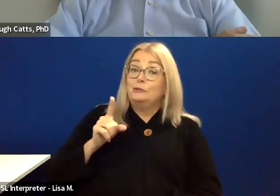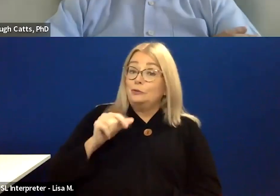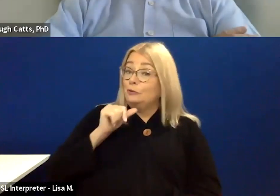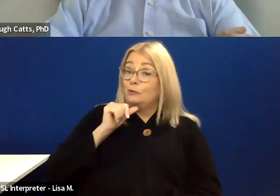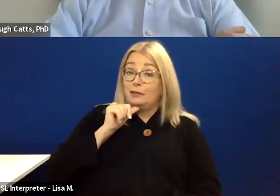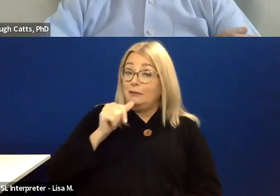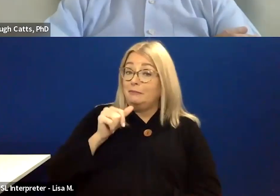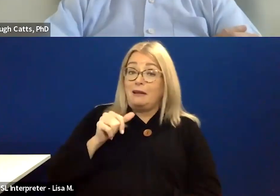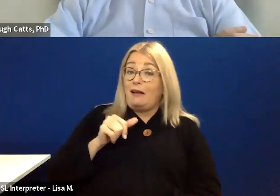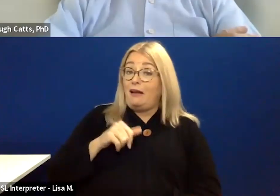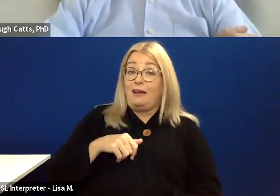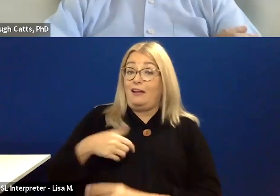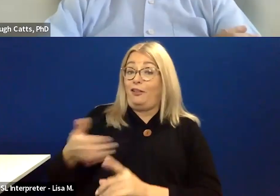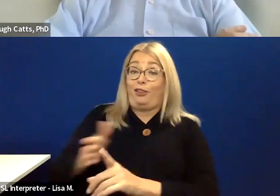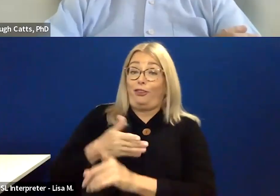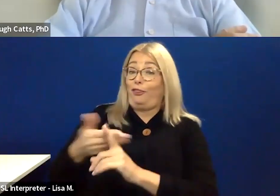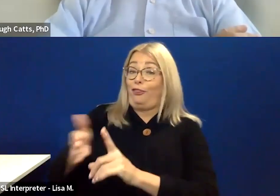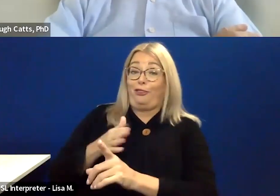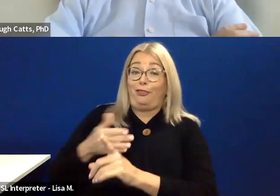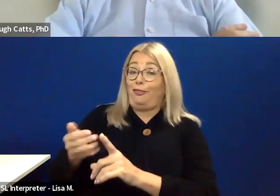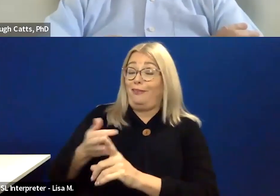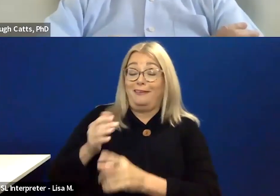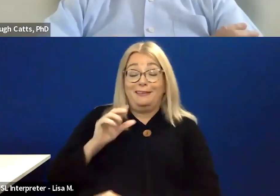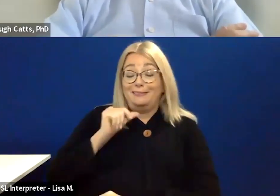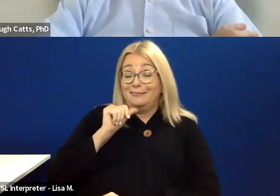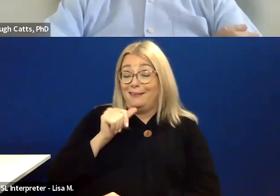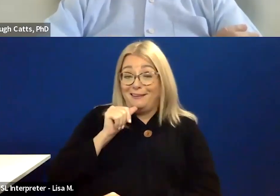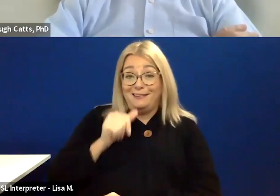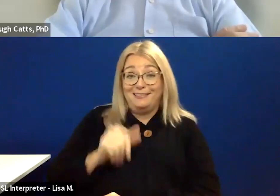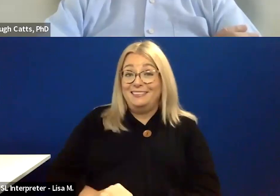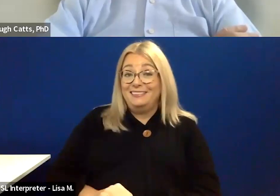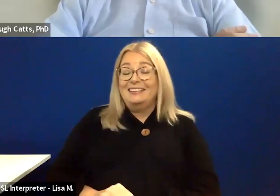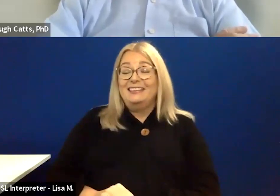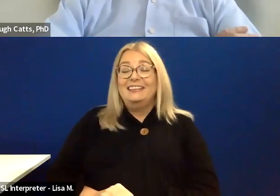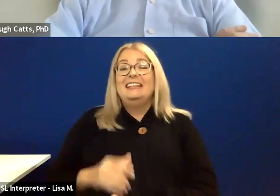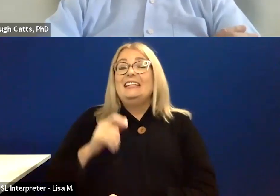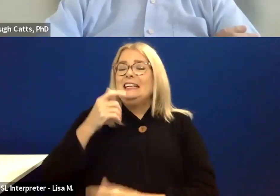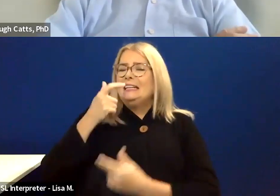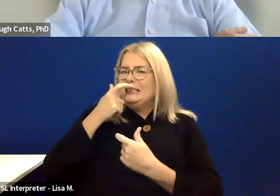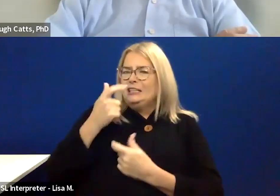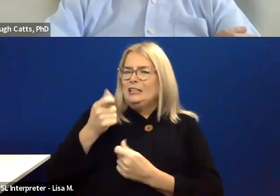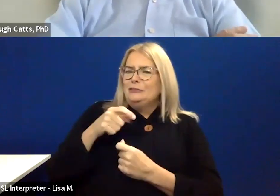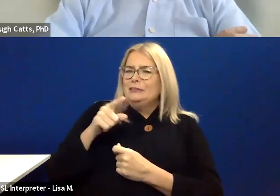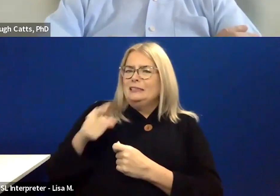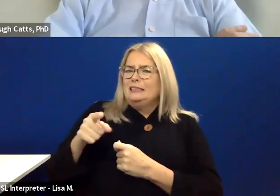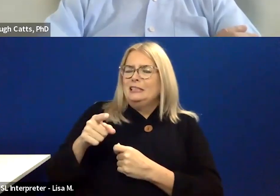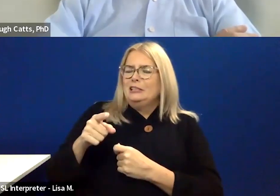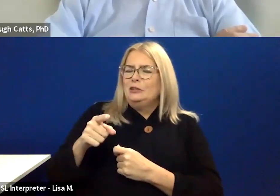so much for you I appreciate it the interesting thing is you've kind of turned back and back to